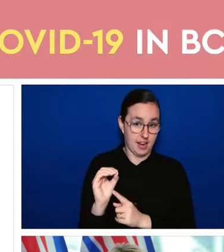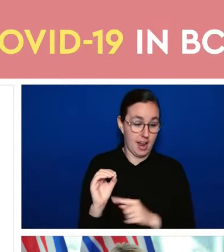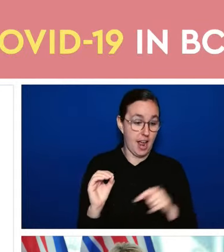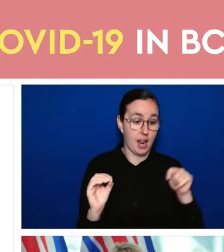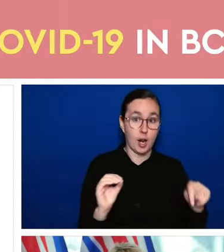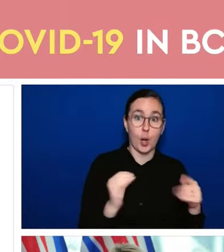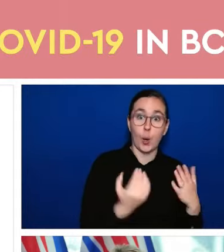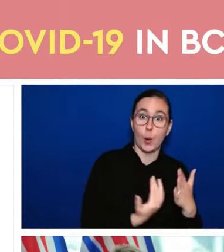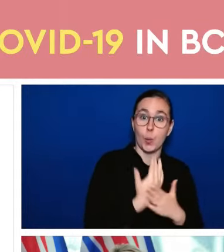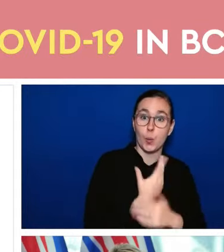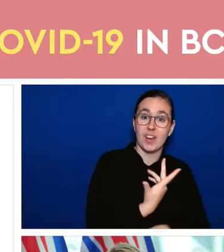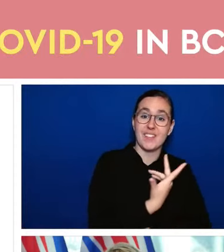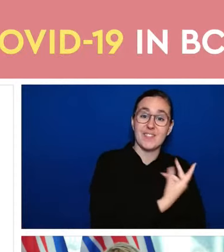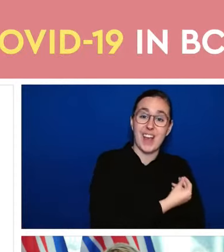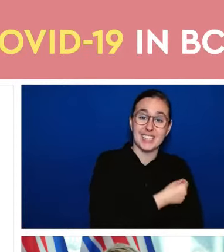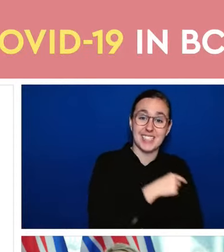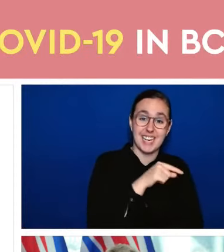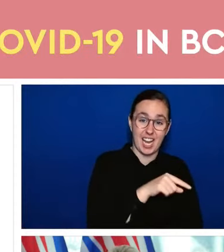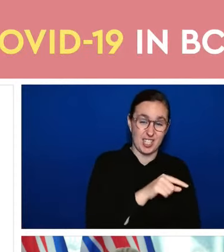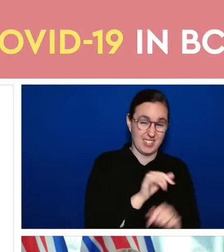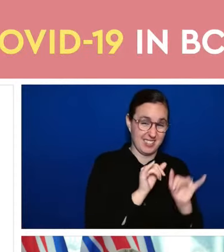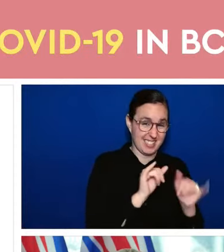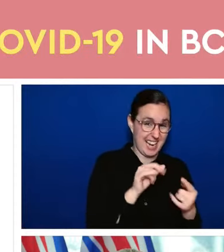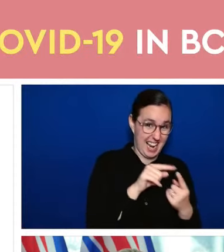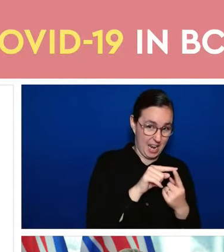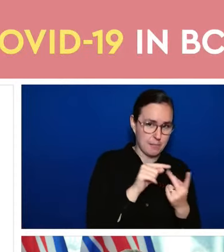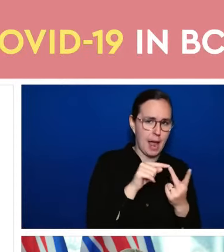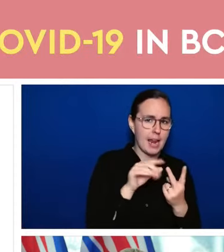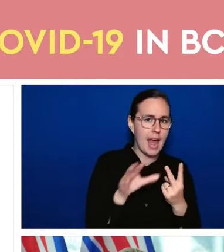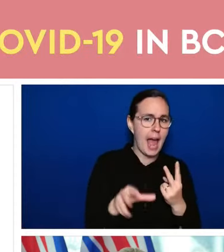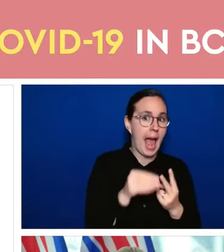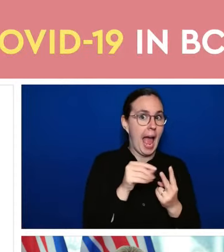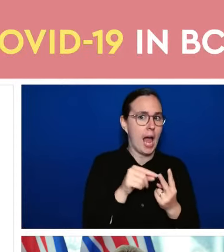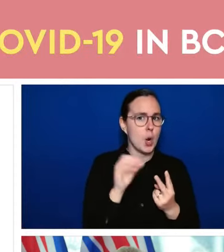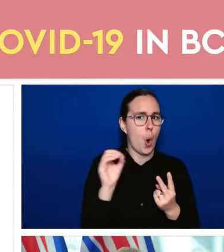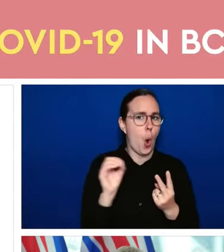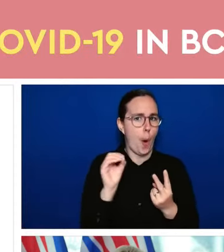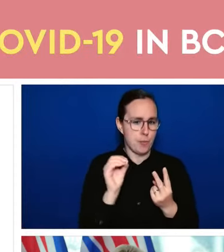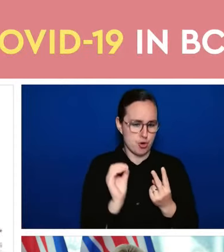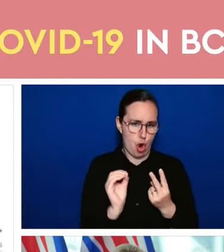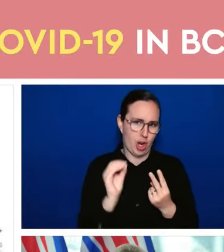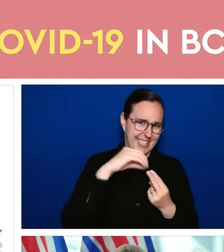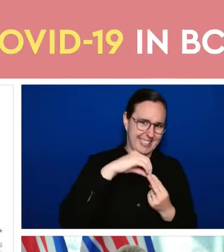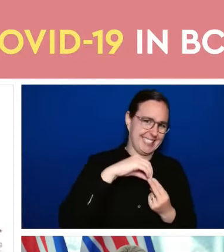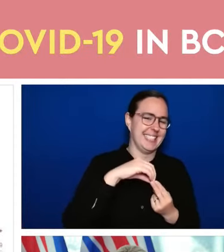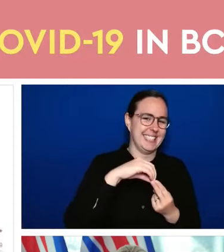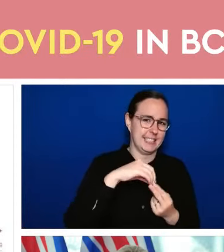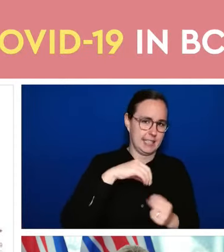overcrowded come. In them. Are effective against all of what we're seeing right now. So